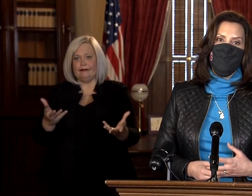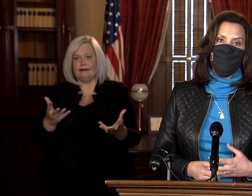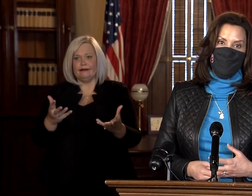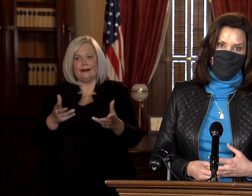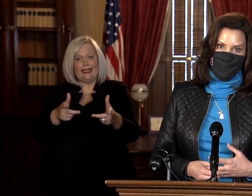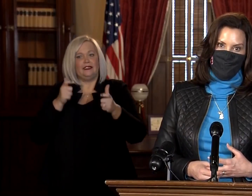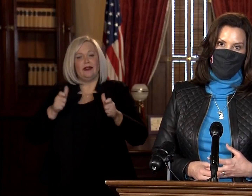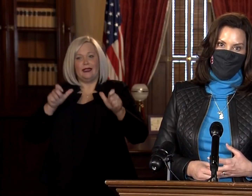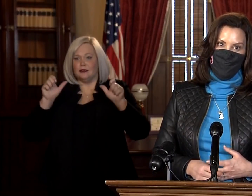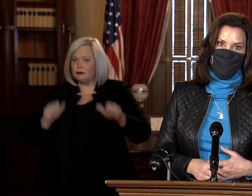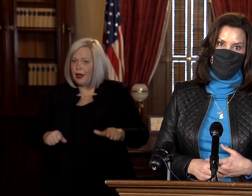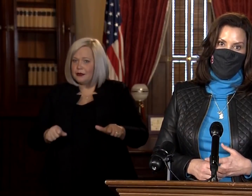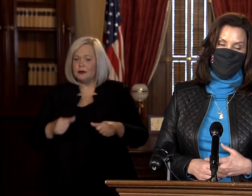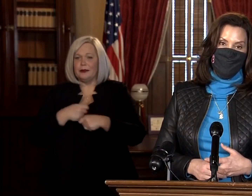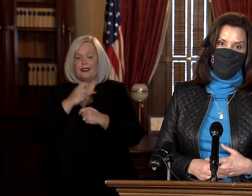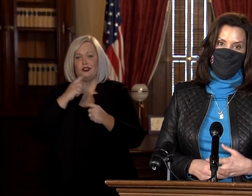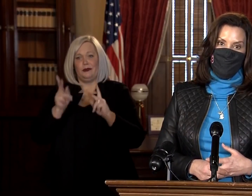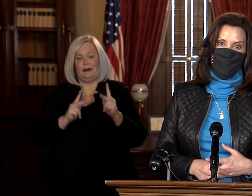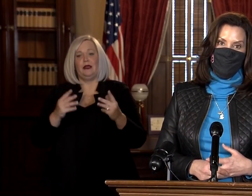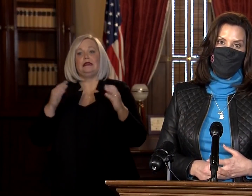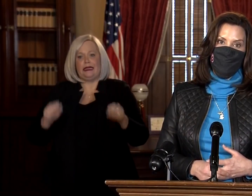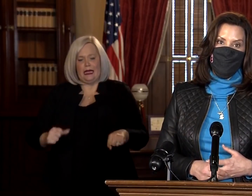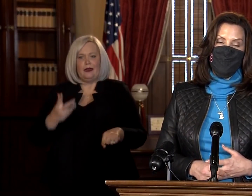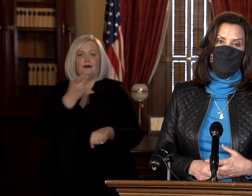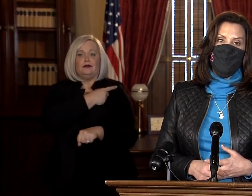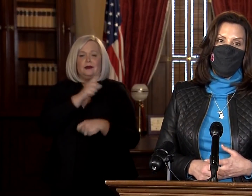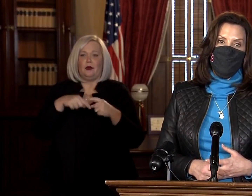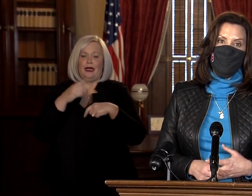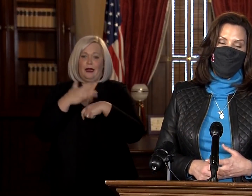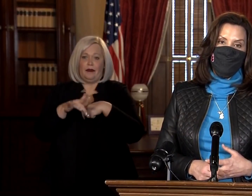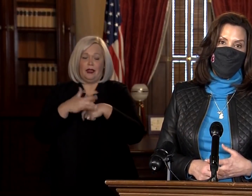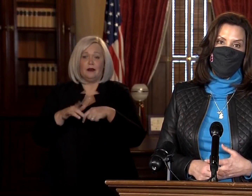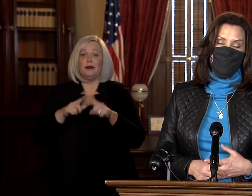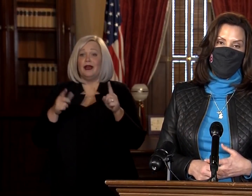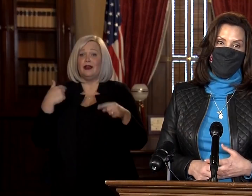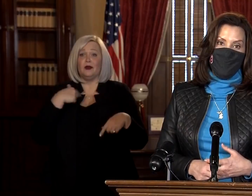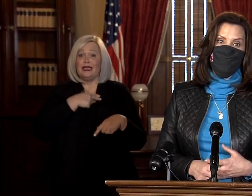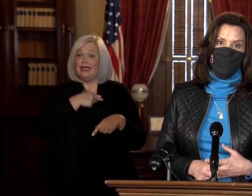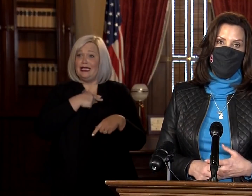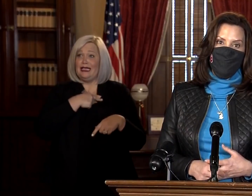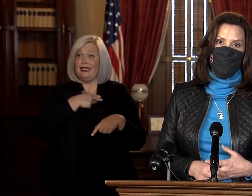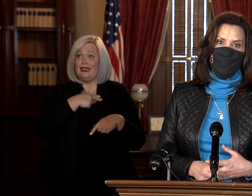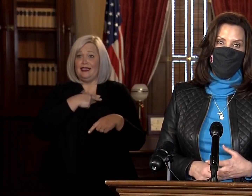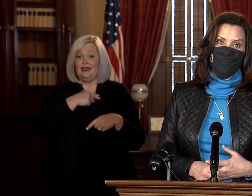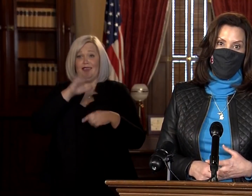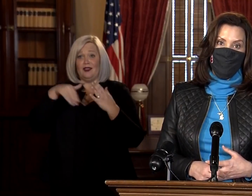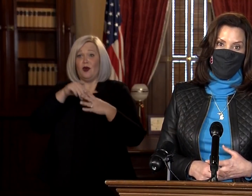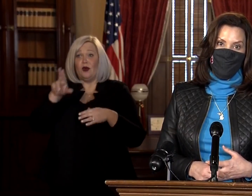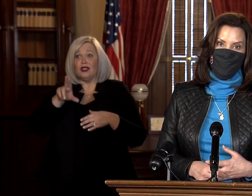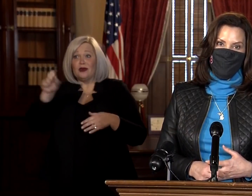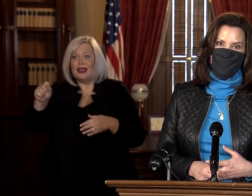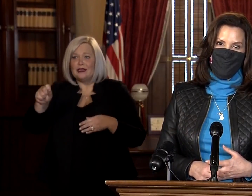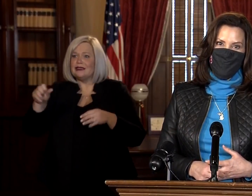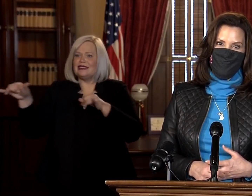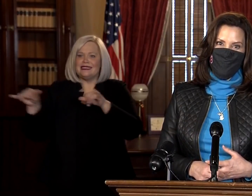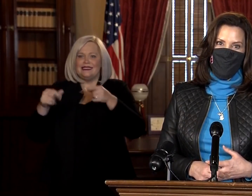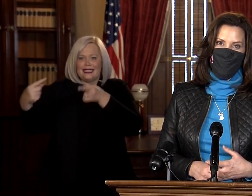from the federal government so that we’re able to move swiftly that we’re able to move swiftly and get more Vaccines made and get more Vaccines made available to people as they